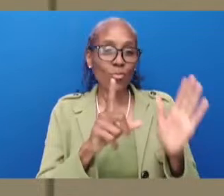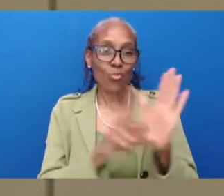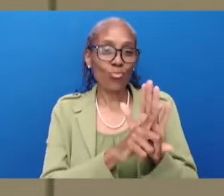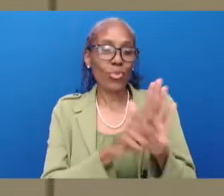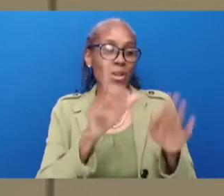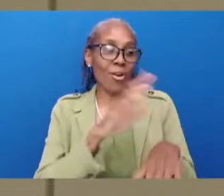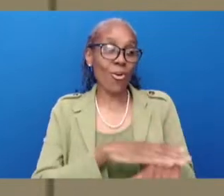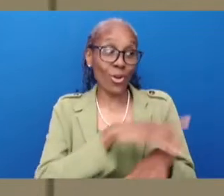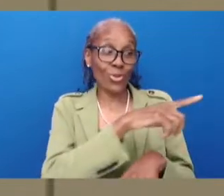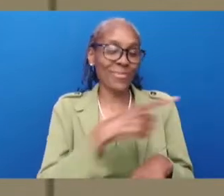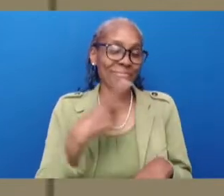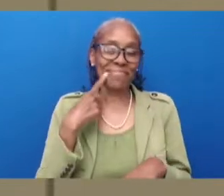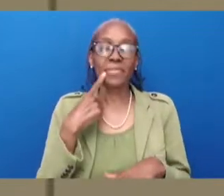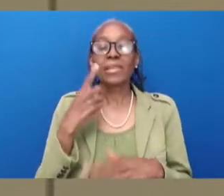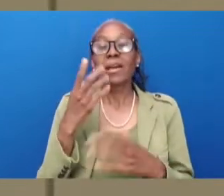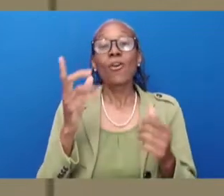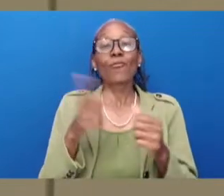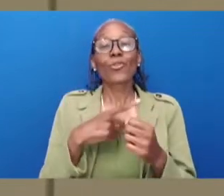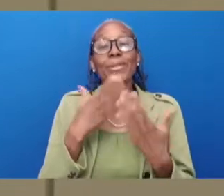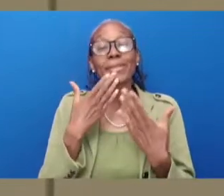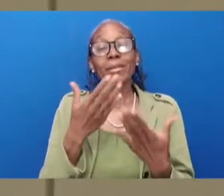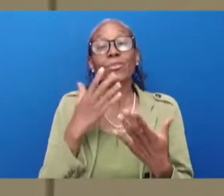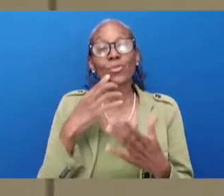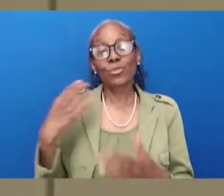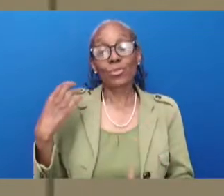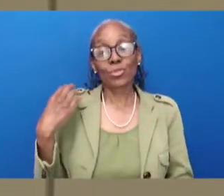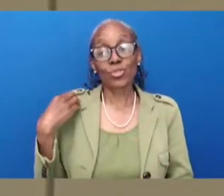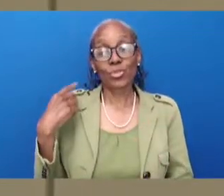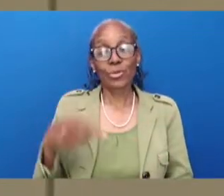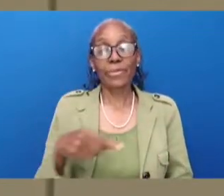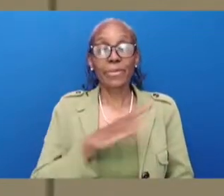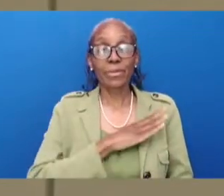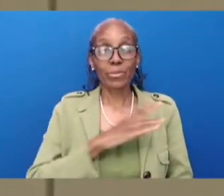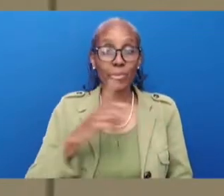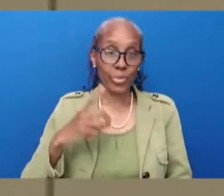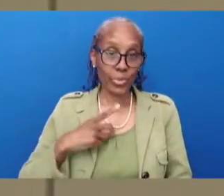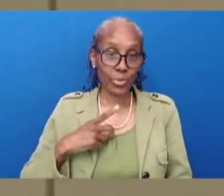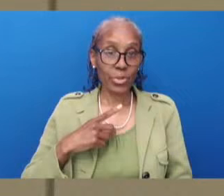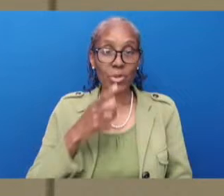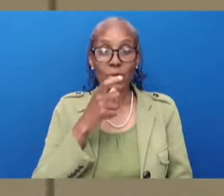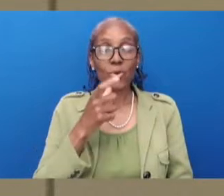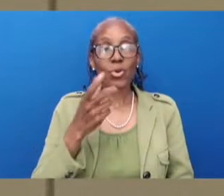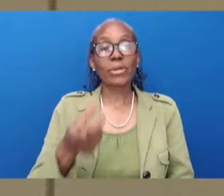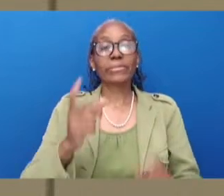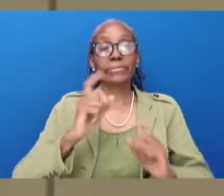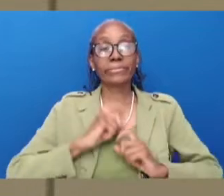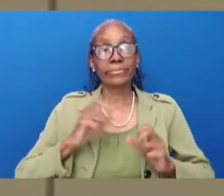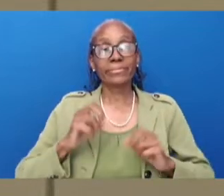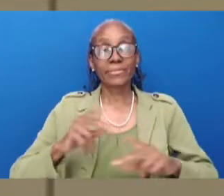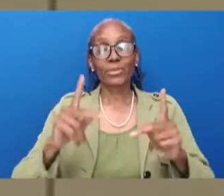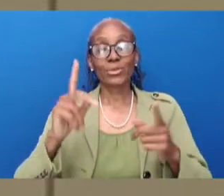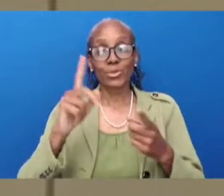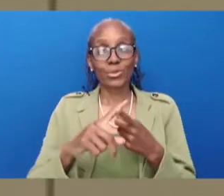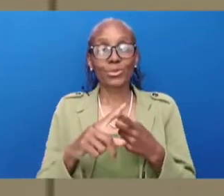OKAY, YOU'RE HAPPY THERE.